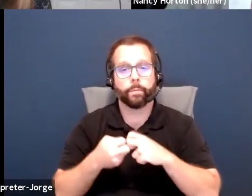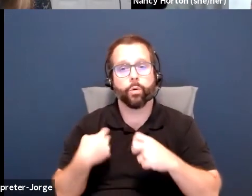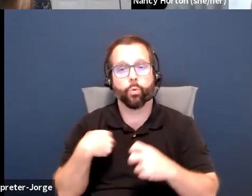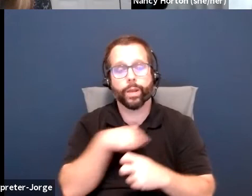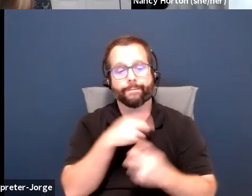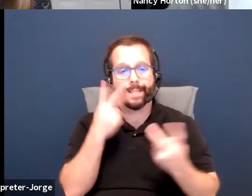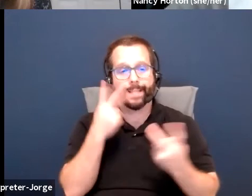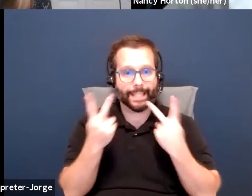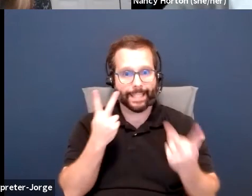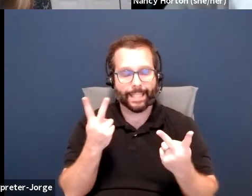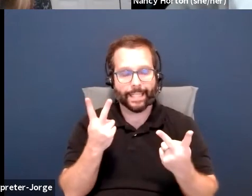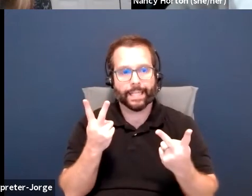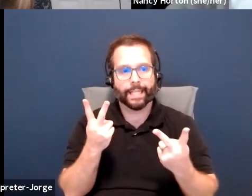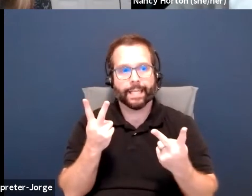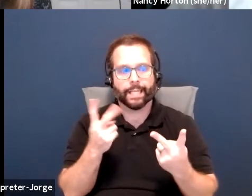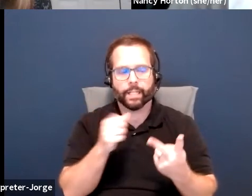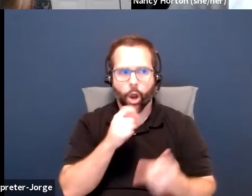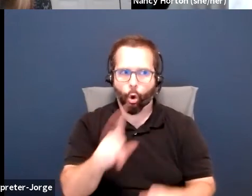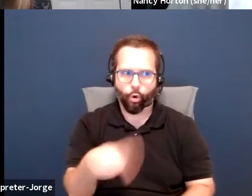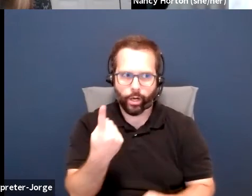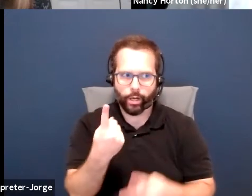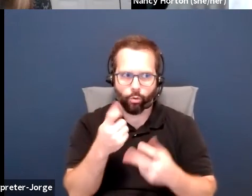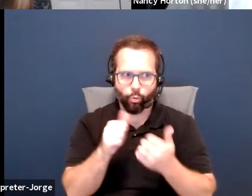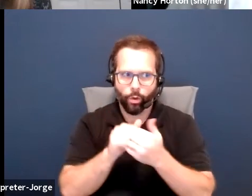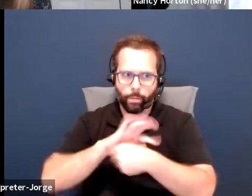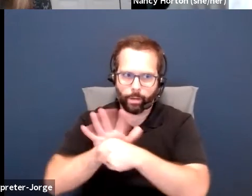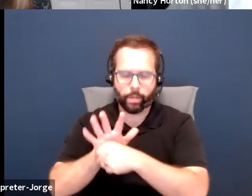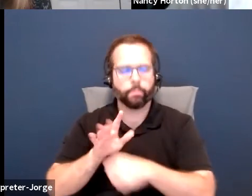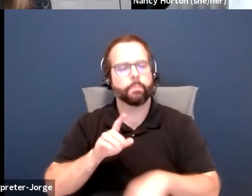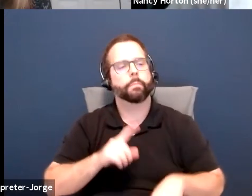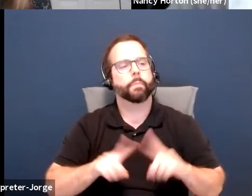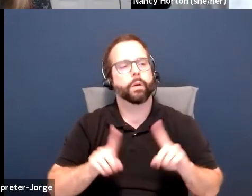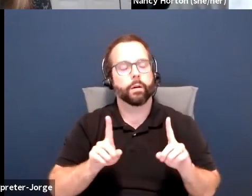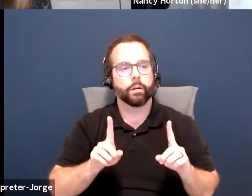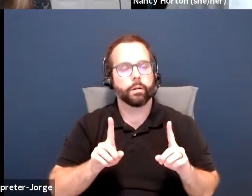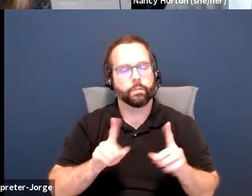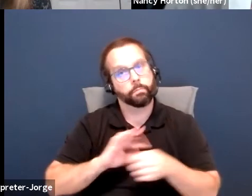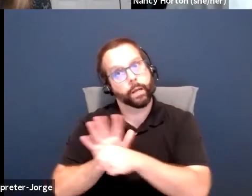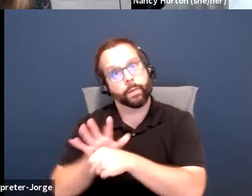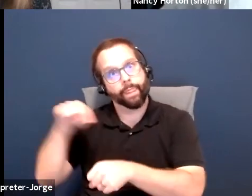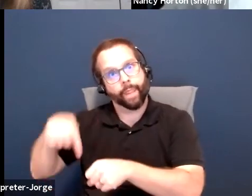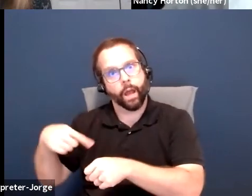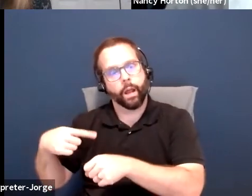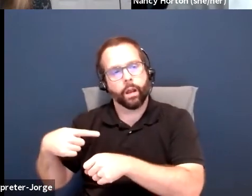» Nancy: Well, I think I would just say that, you know, one of the common problems that we see and this is